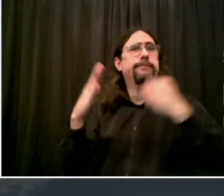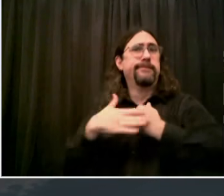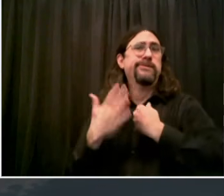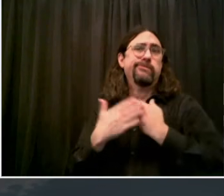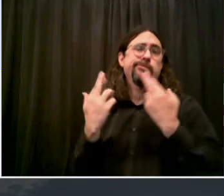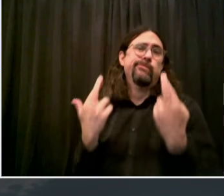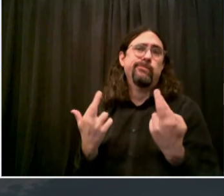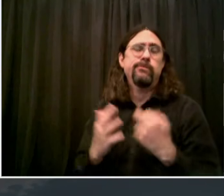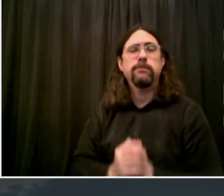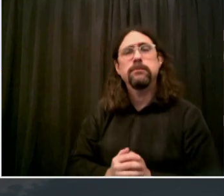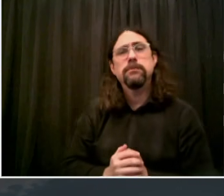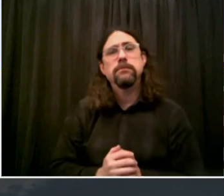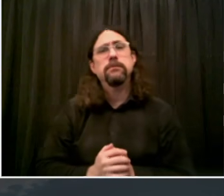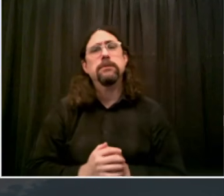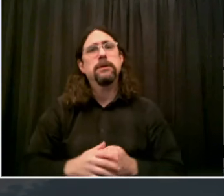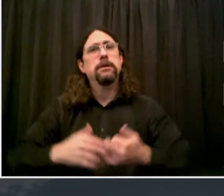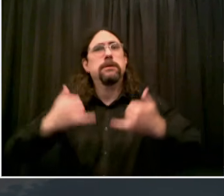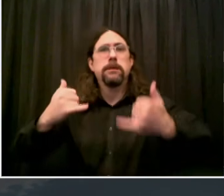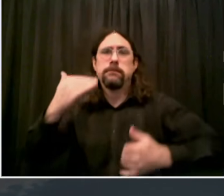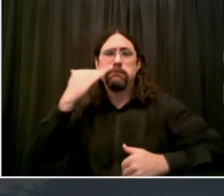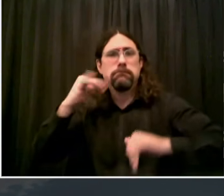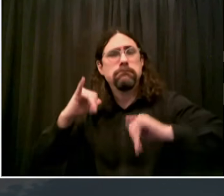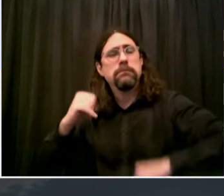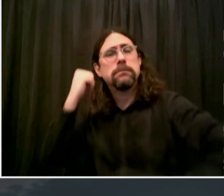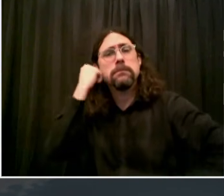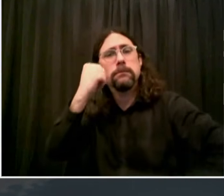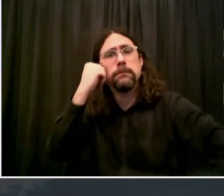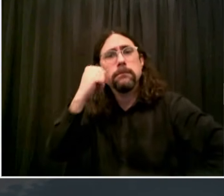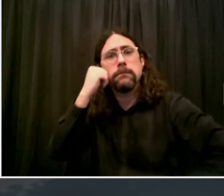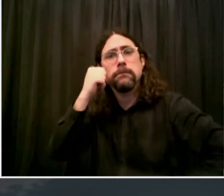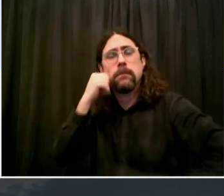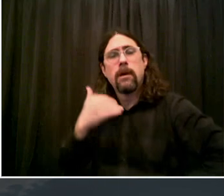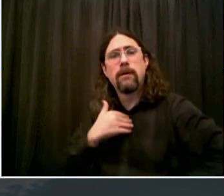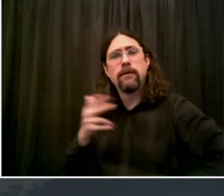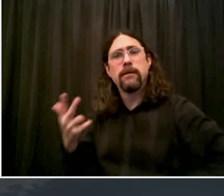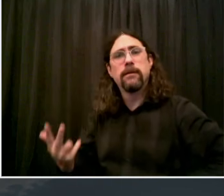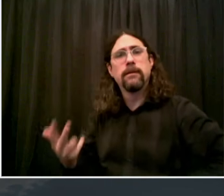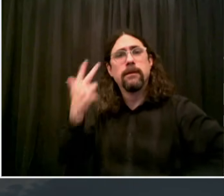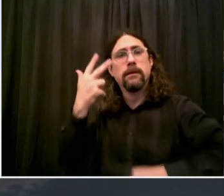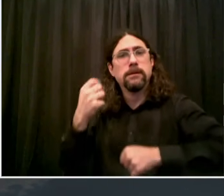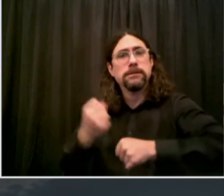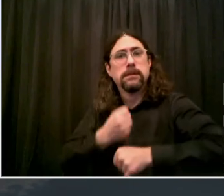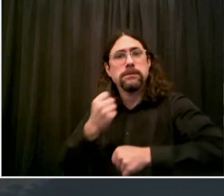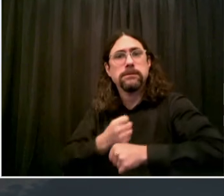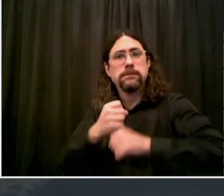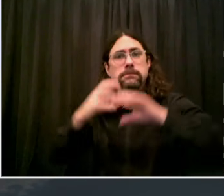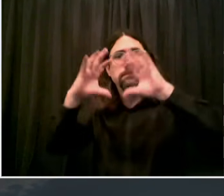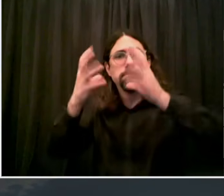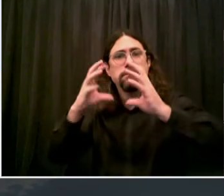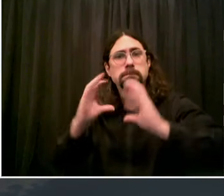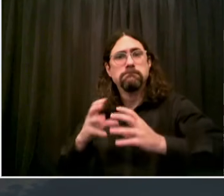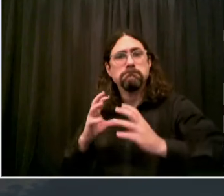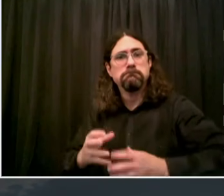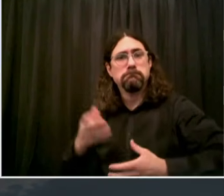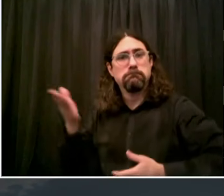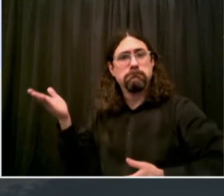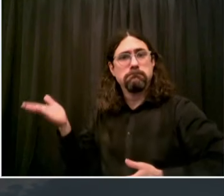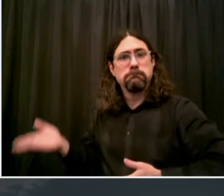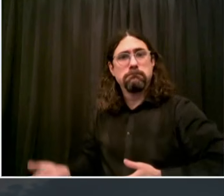LET ME DO THE DAILY INDICATORS. AGAIN THIS KIND OF MAKES THE POINT, PROGRESS BUT STILL NOT ENOUGH PROGRESS.